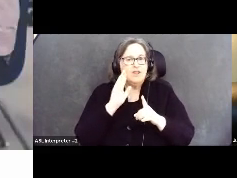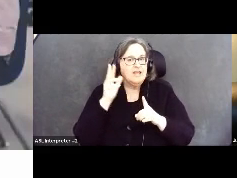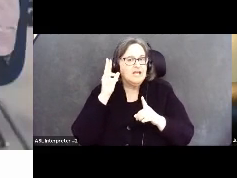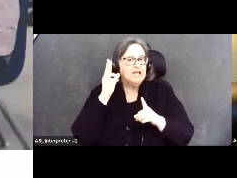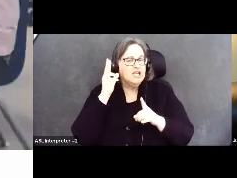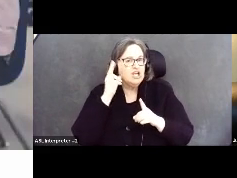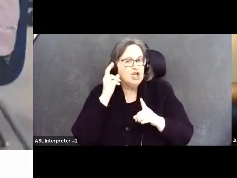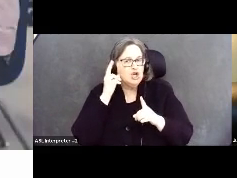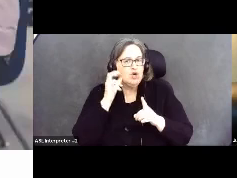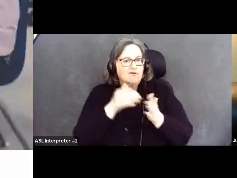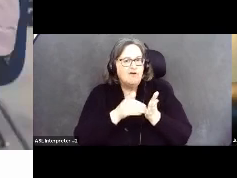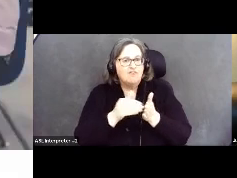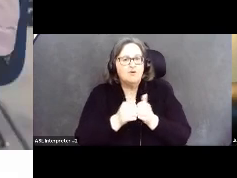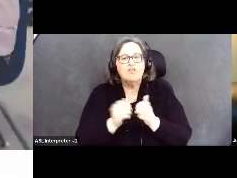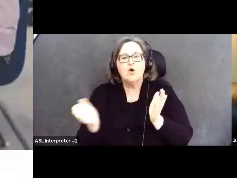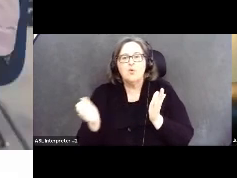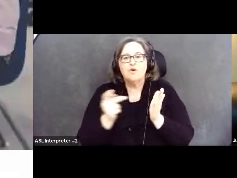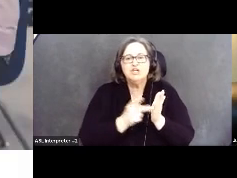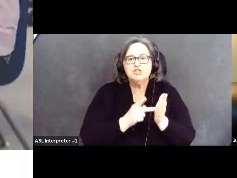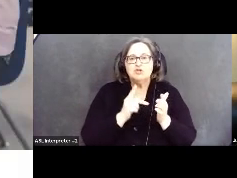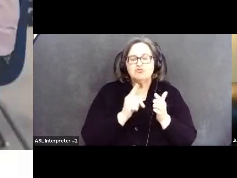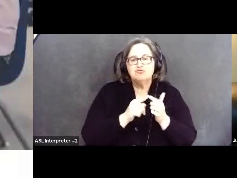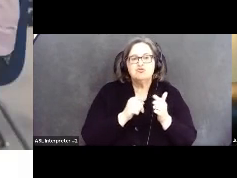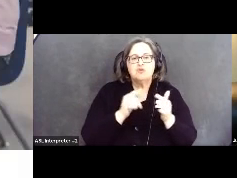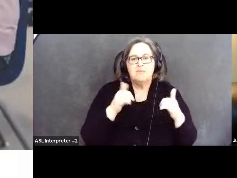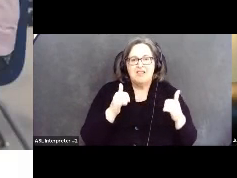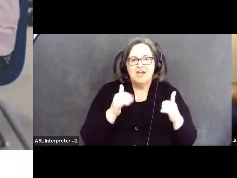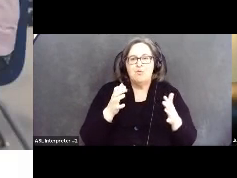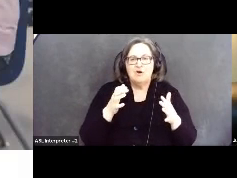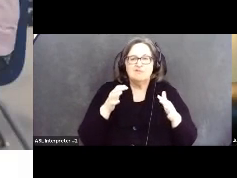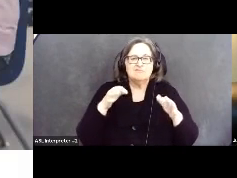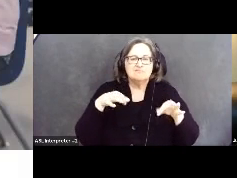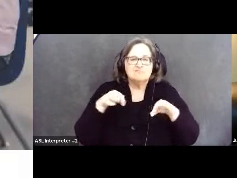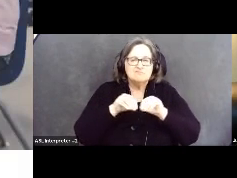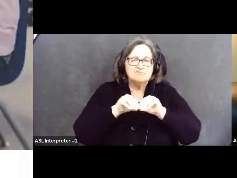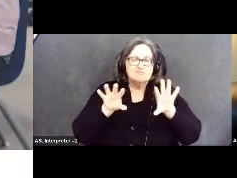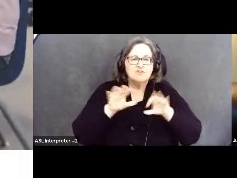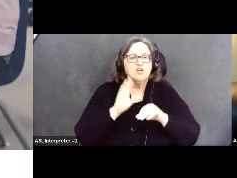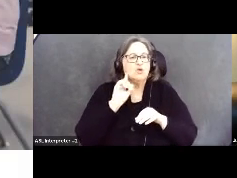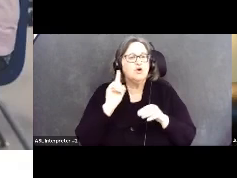Return to Play field and just wanted to clarify those. So you'll hear return to play, return to